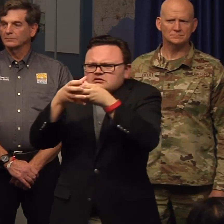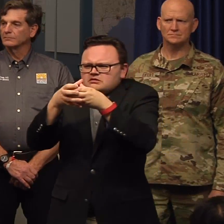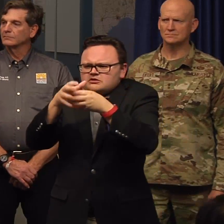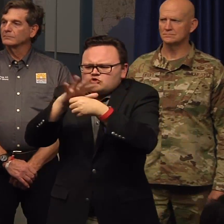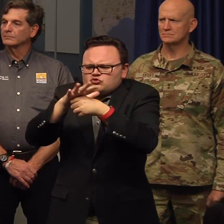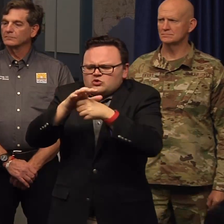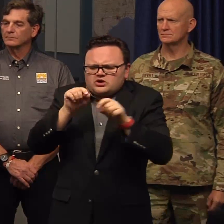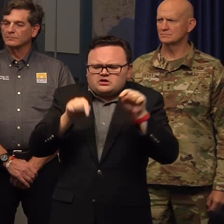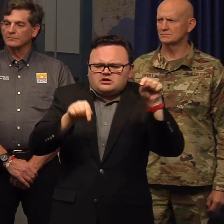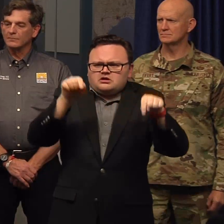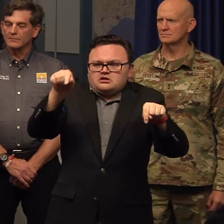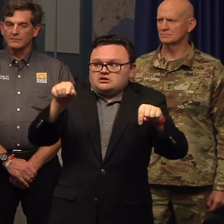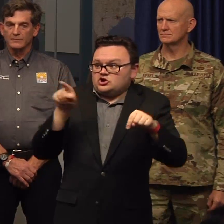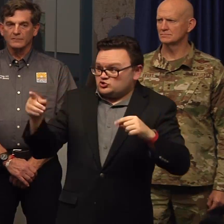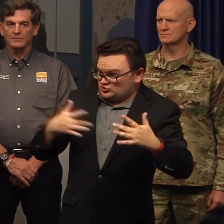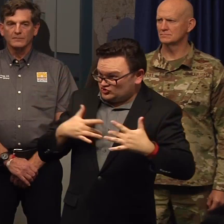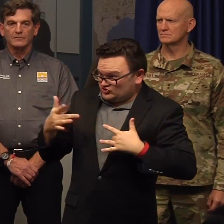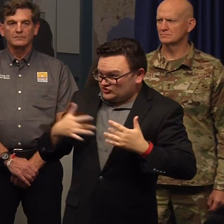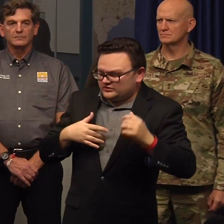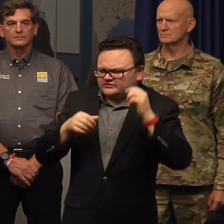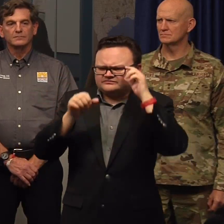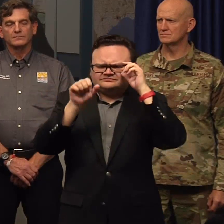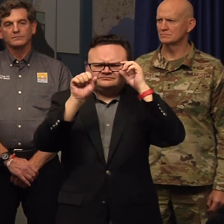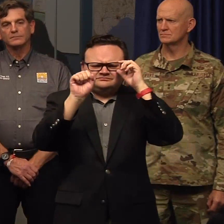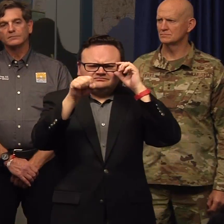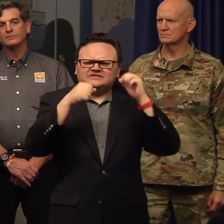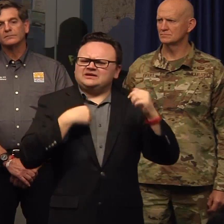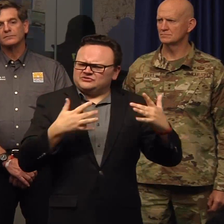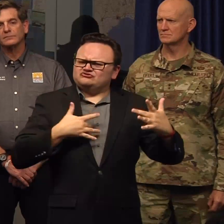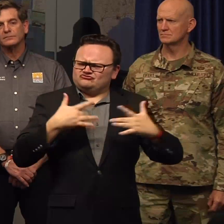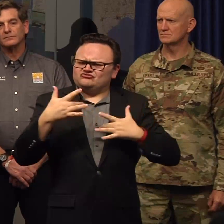HOW CONCERNED ARE YOU THAT WE